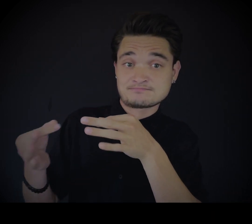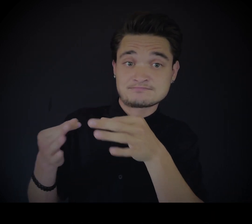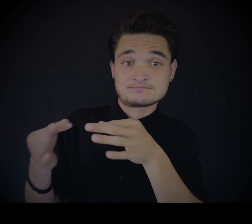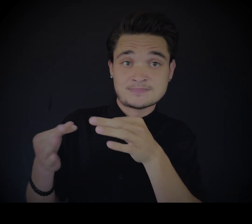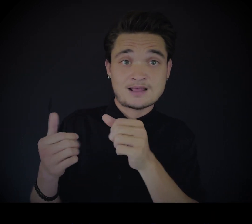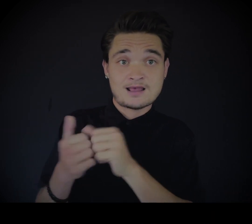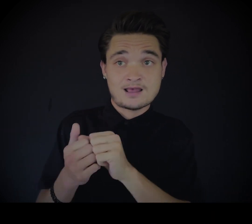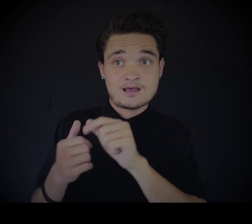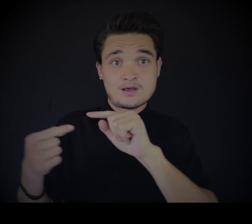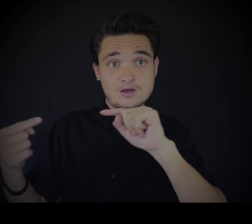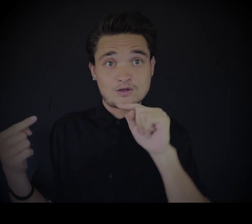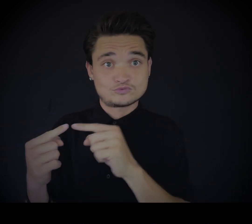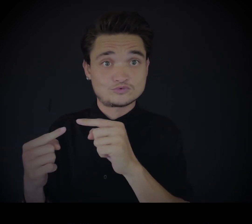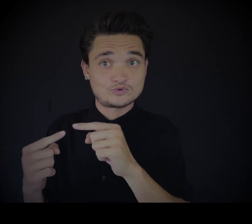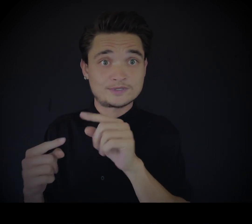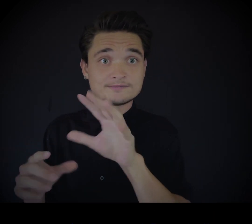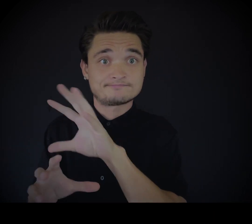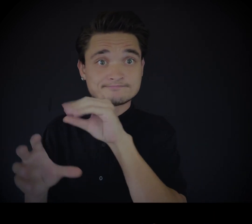How reliable is your information?